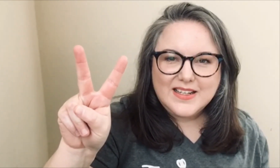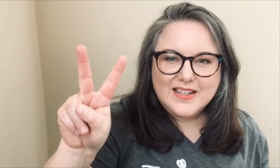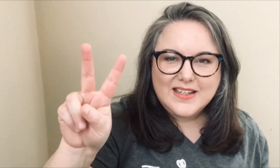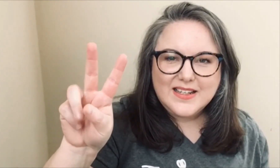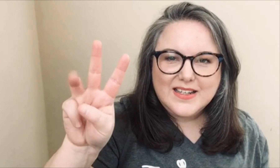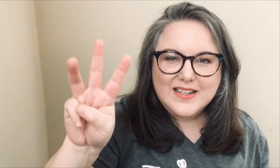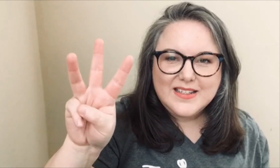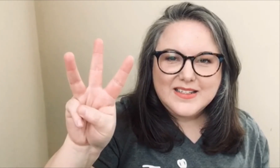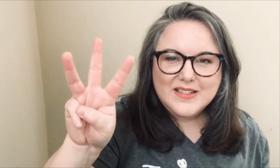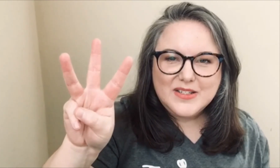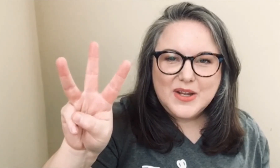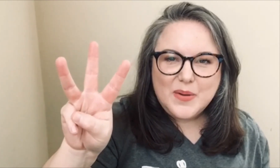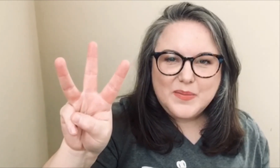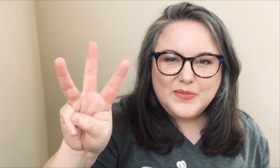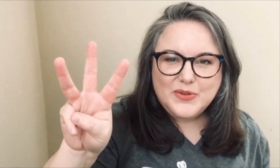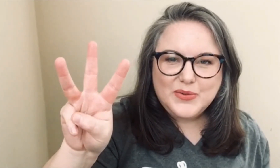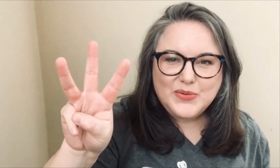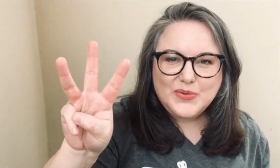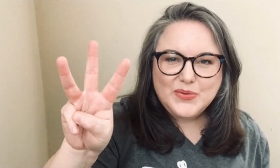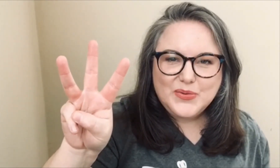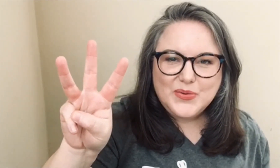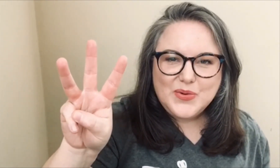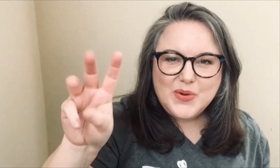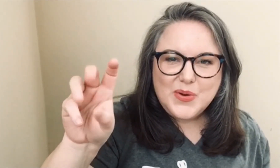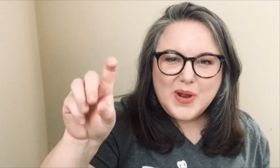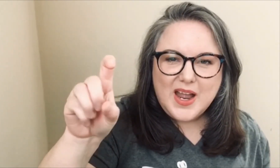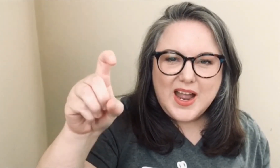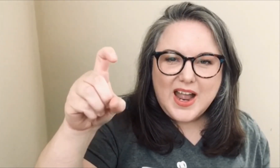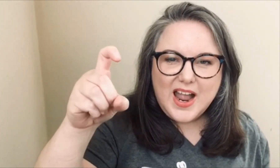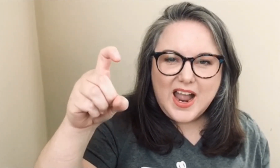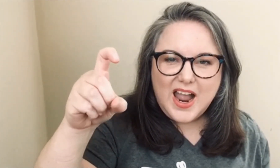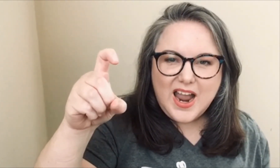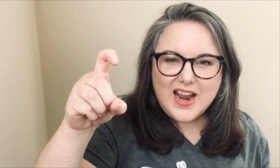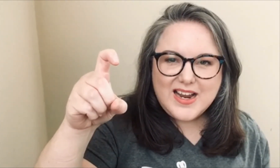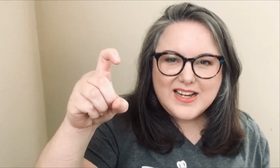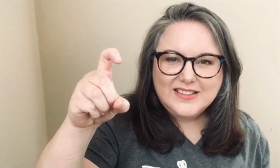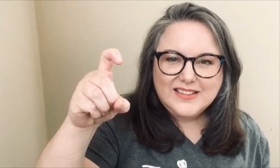W X